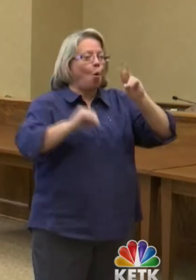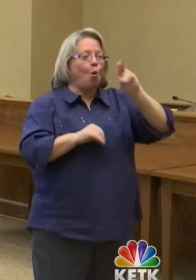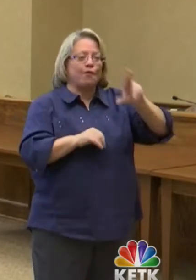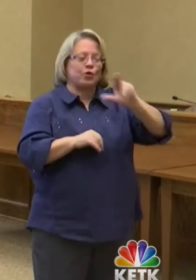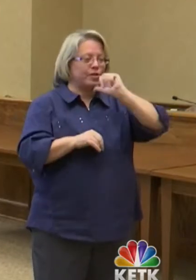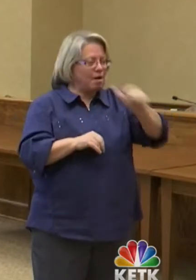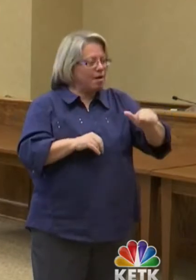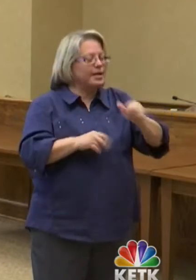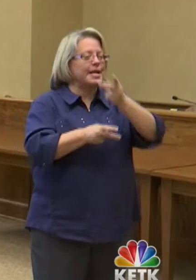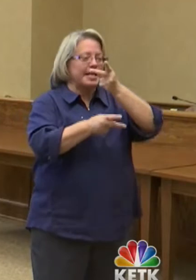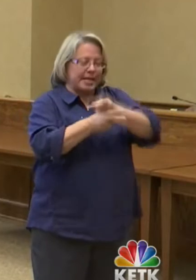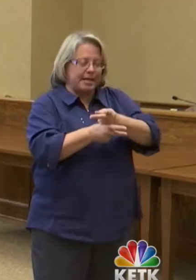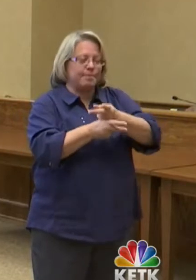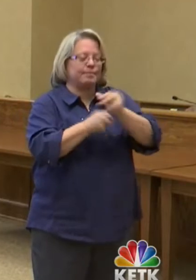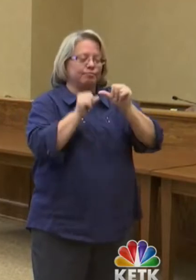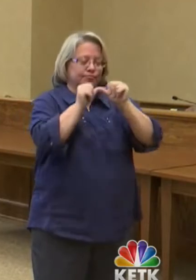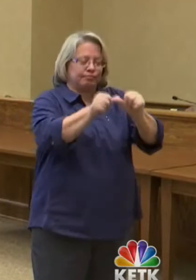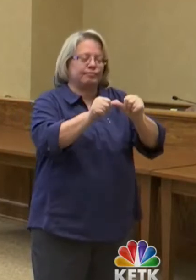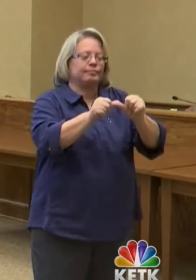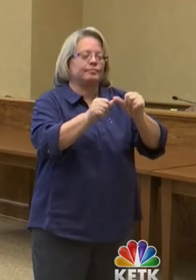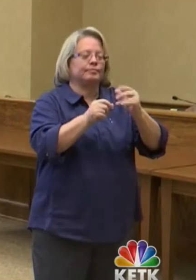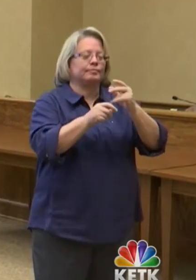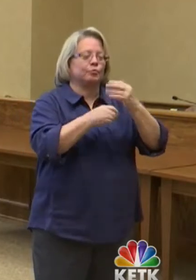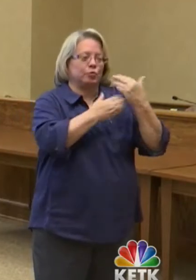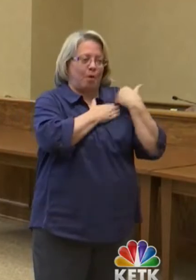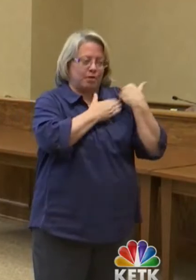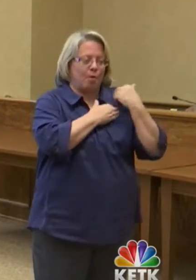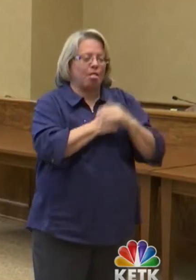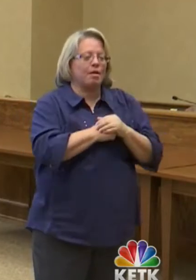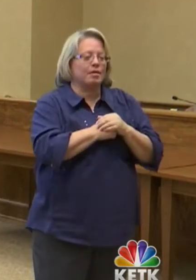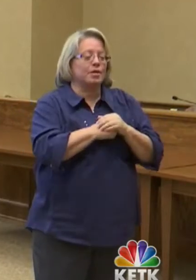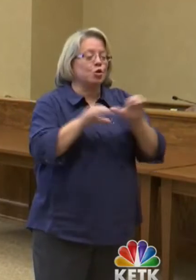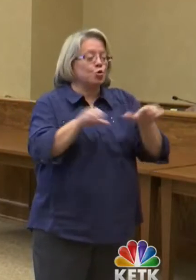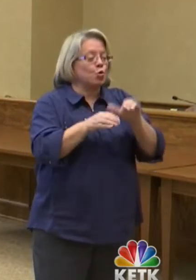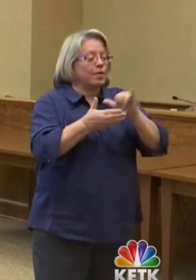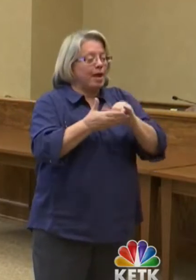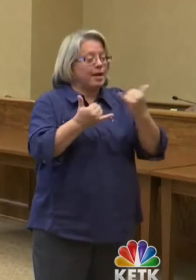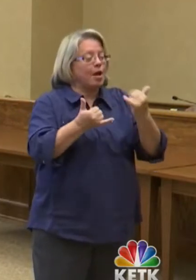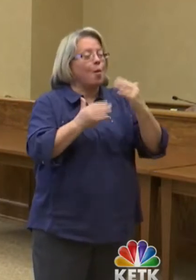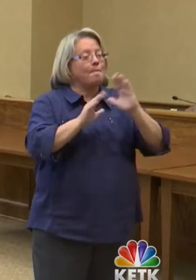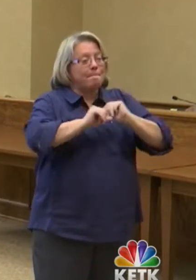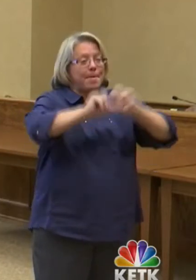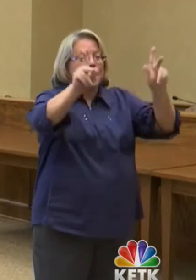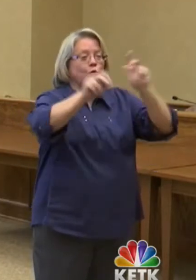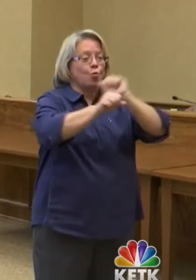SEARCHES COULD. LET'S NOT LET'S BE DISCIPLINE.